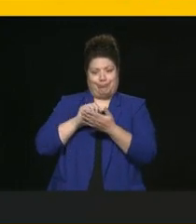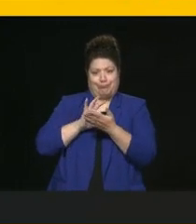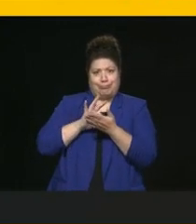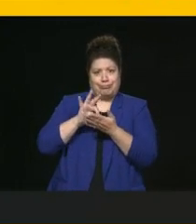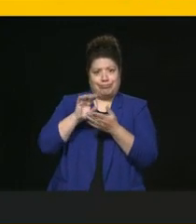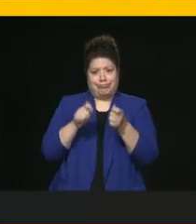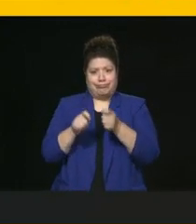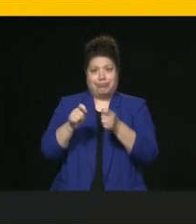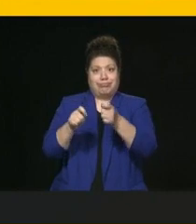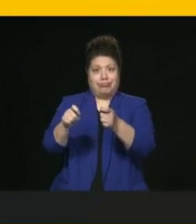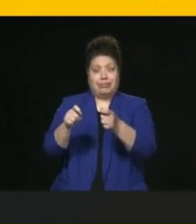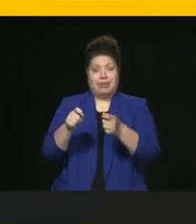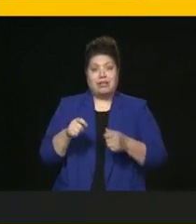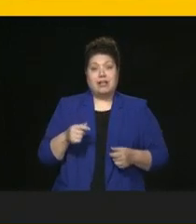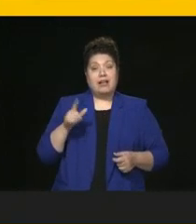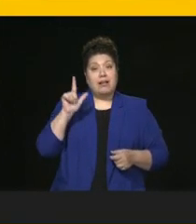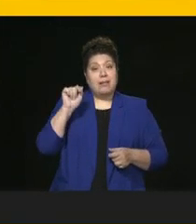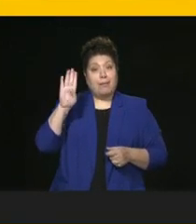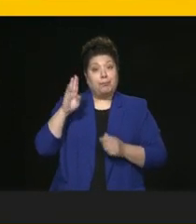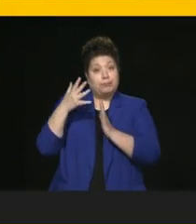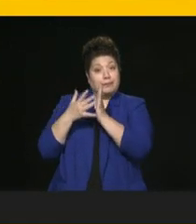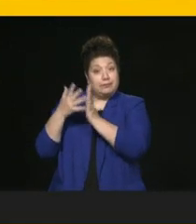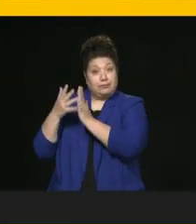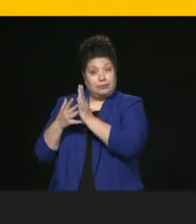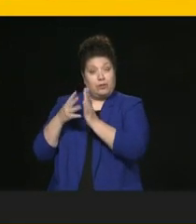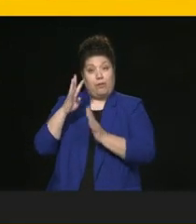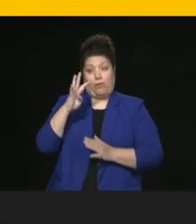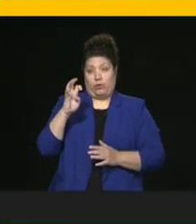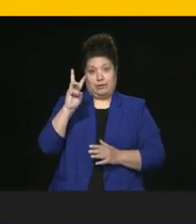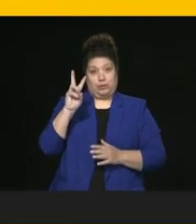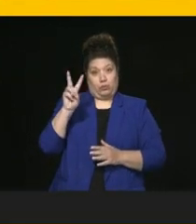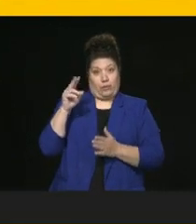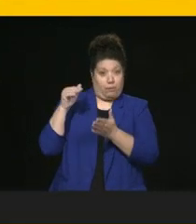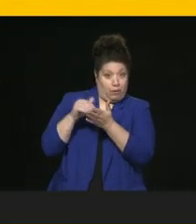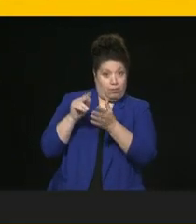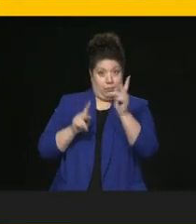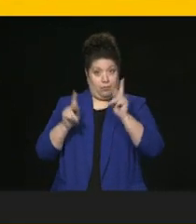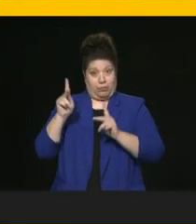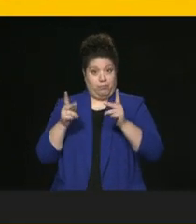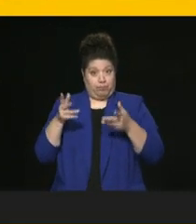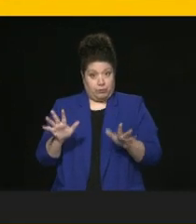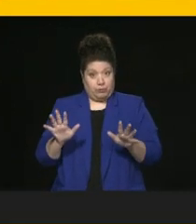FOR THE LAB TESTING WE'VE